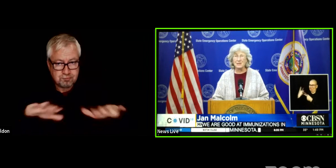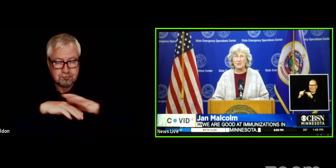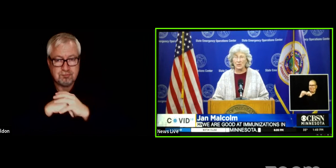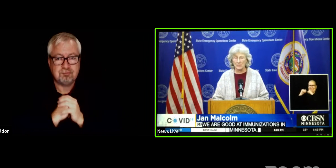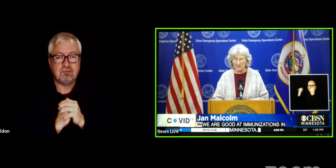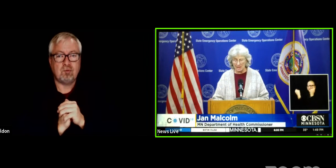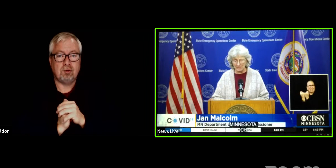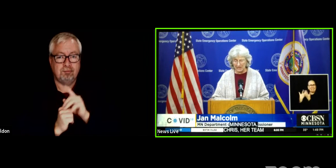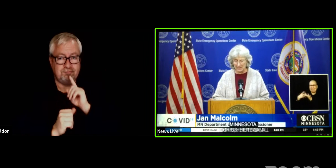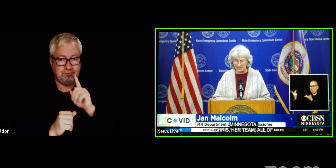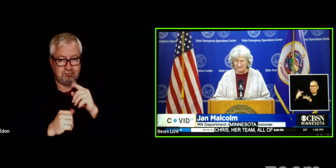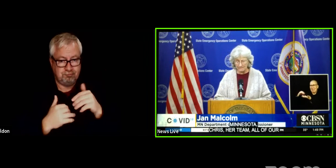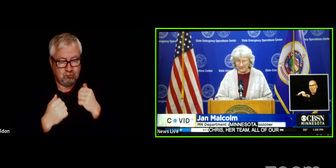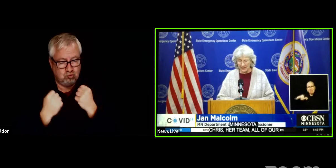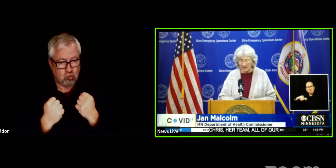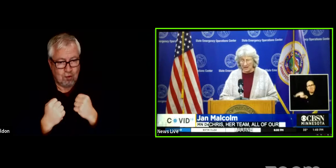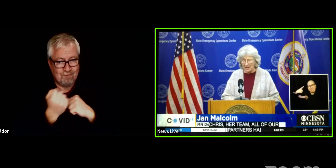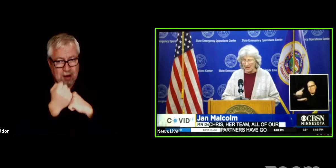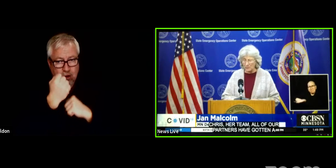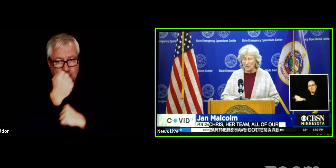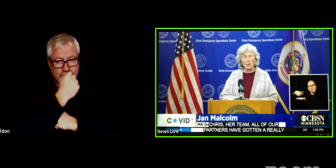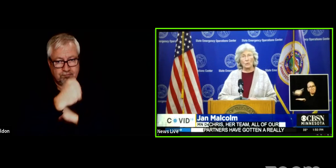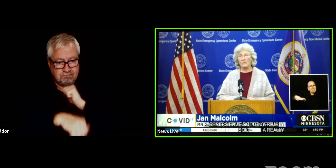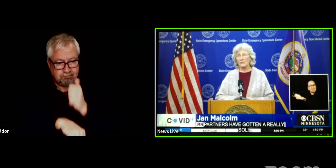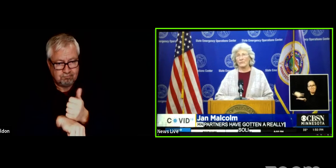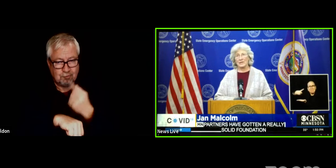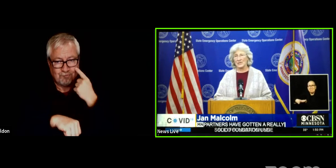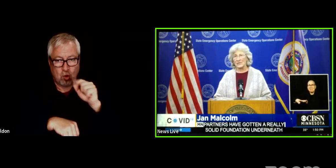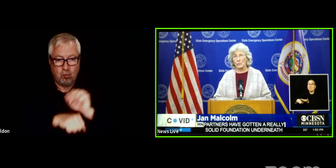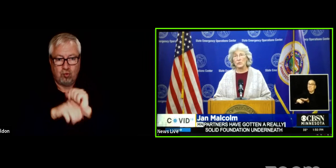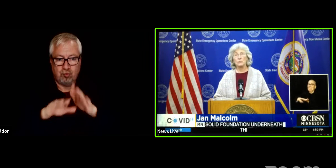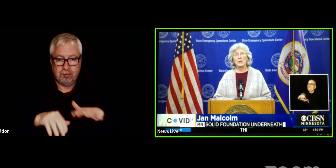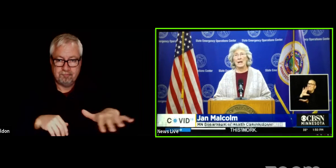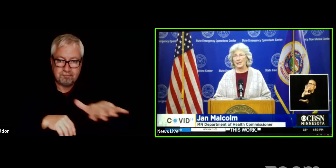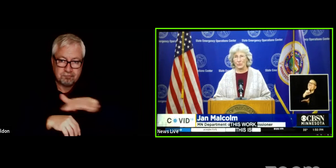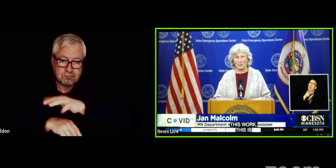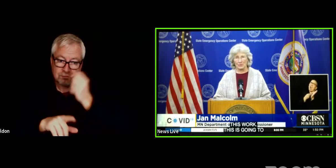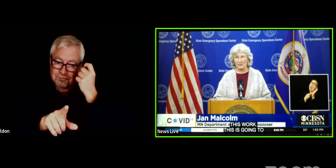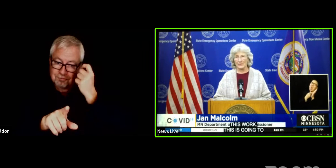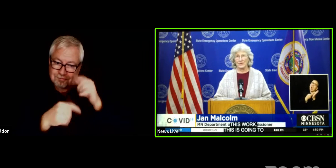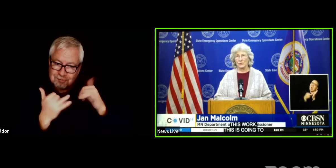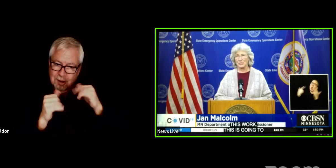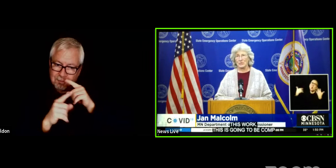IS GOING TO BE COMPLEX. AND WE KNOW, FOR INSTANCE, THAT WE DO NOT CONTROL THE DISTRIBUTION